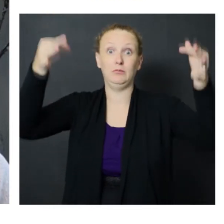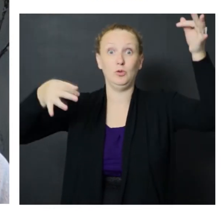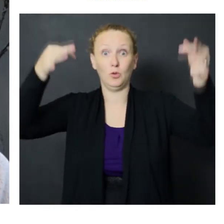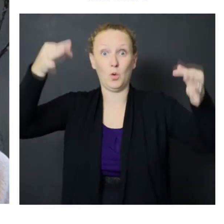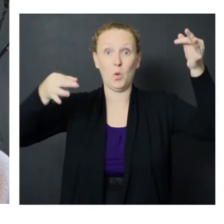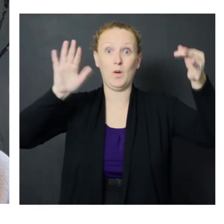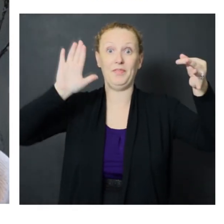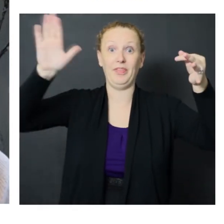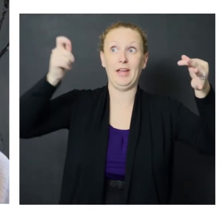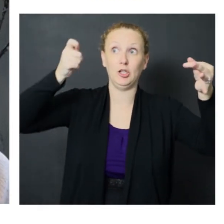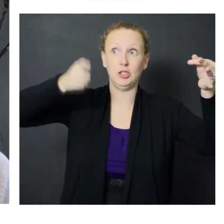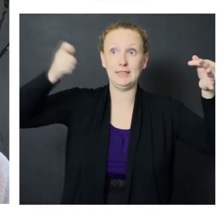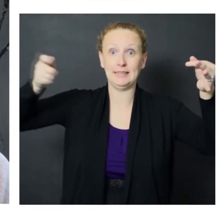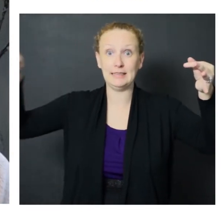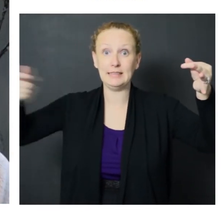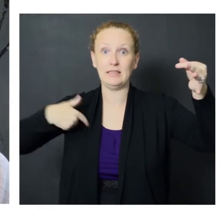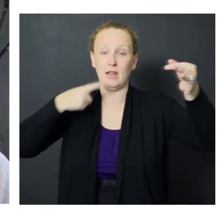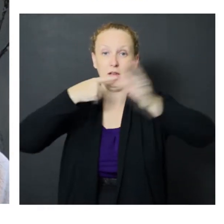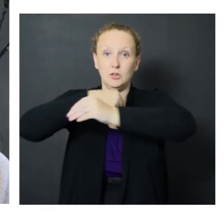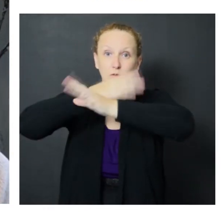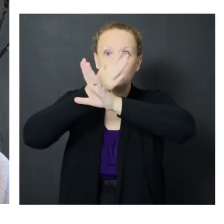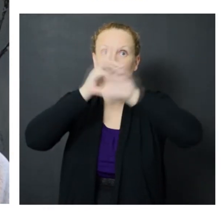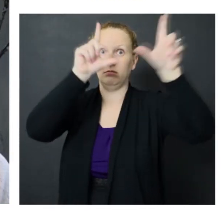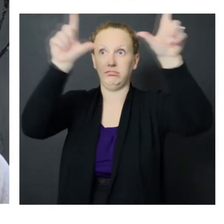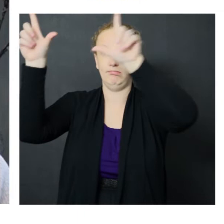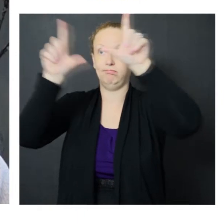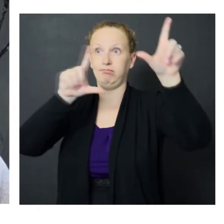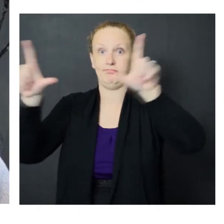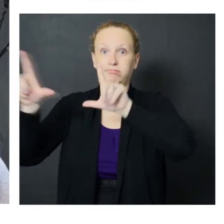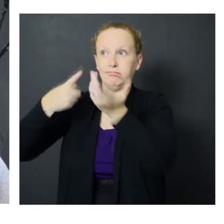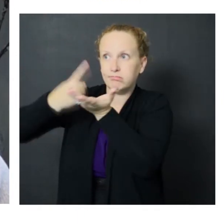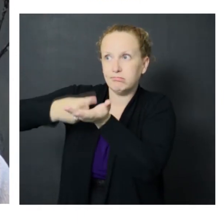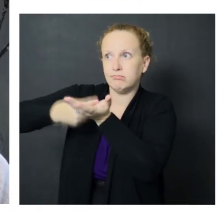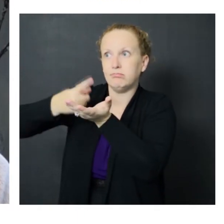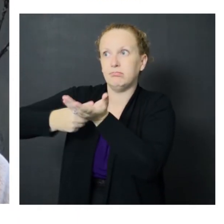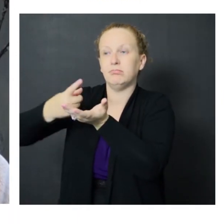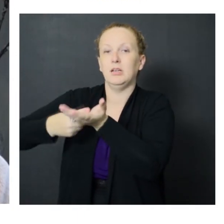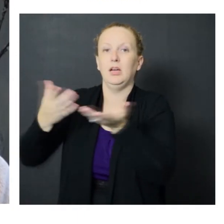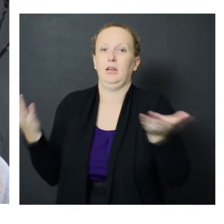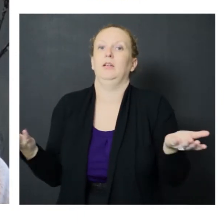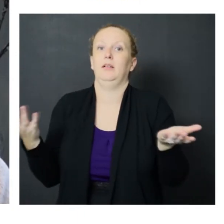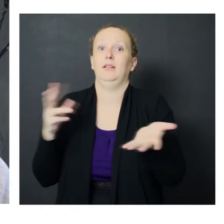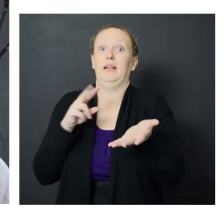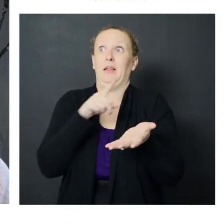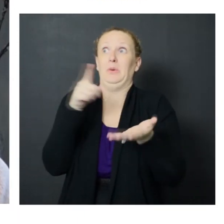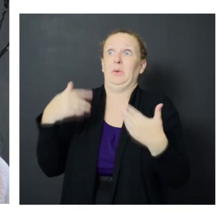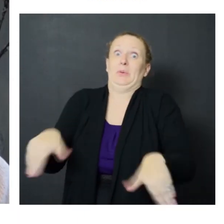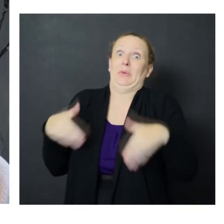and conduct the hearings remotely, it would, at this point it's not a question.